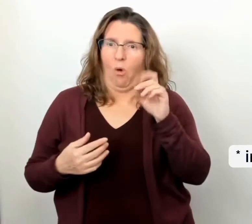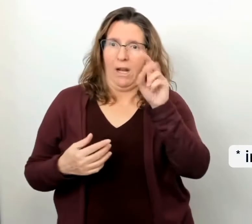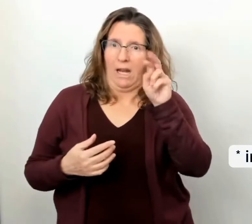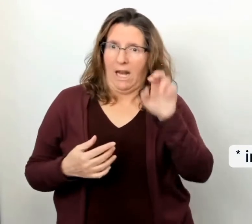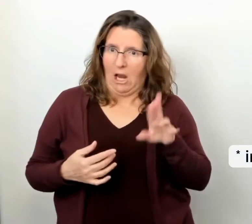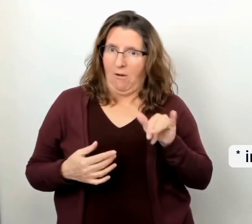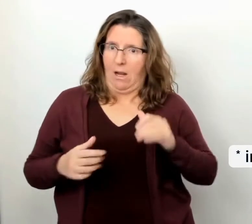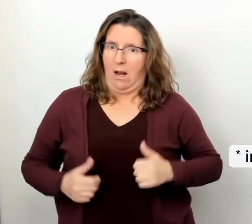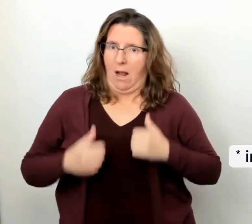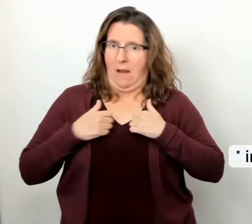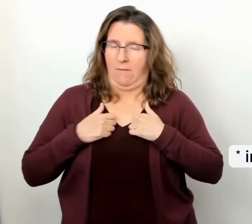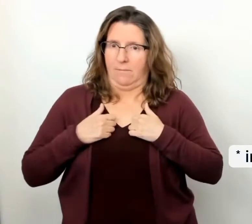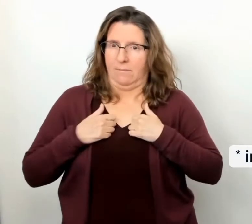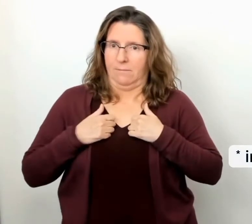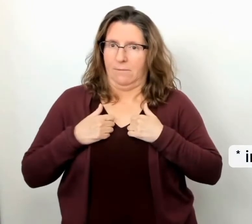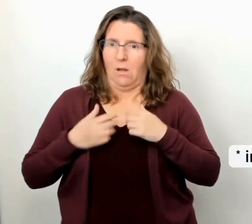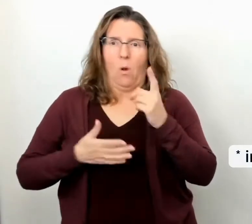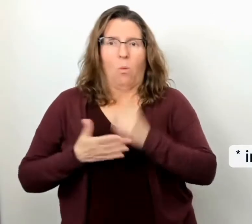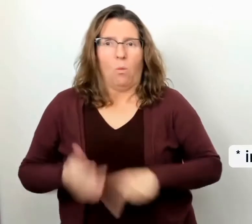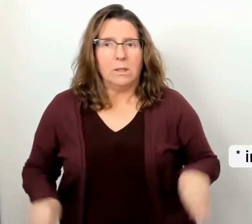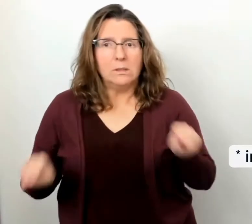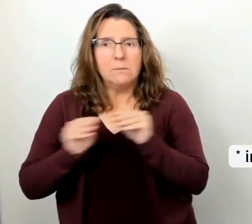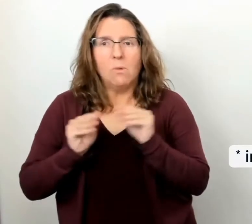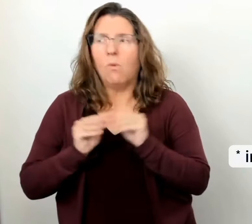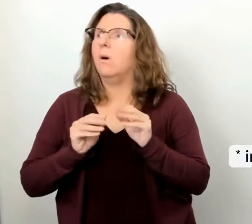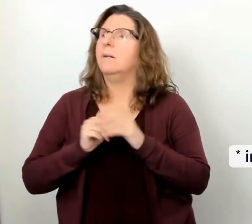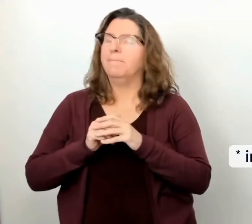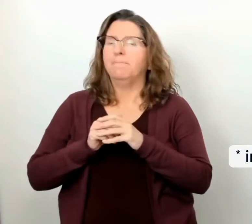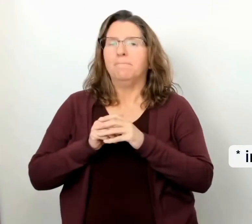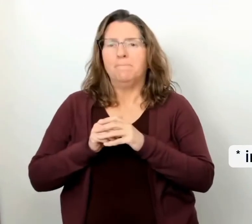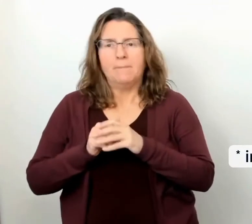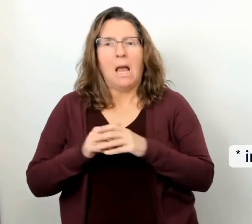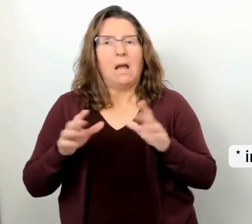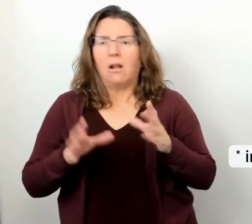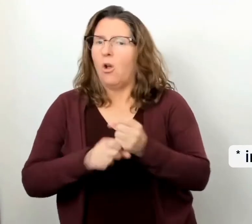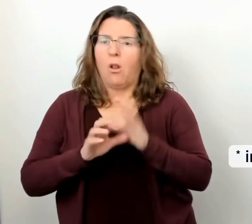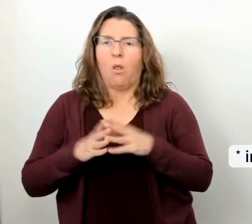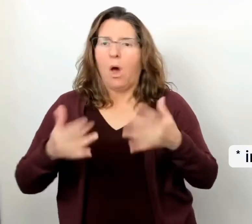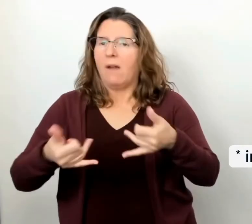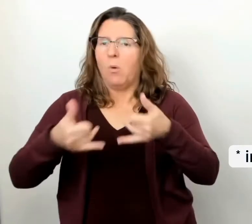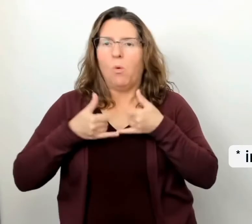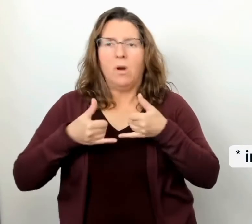I had to overcome my disability and show that I was successful at being hearing. I did not have an ordinary life.